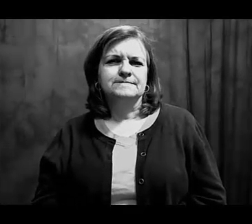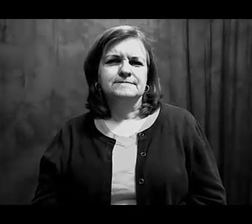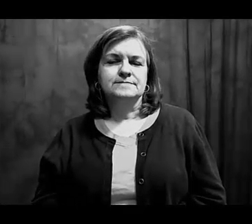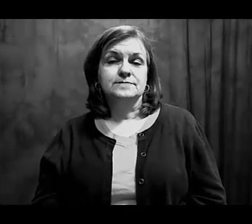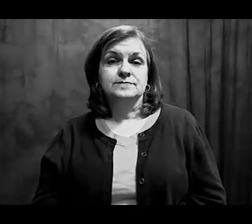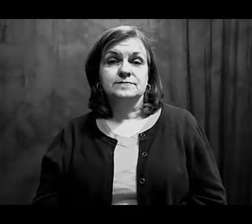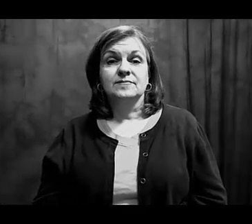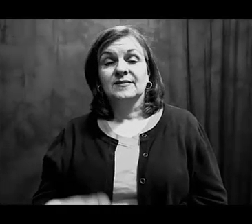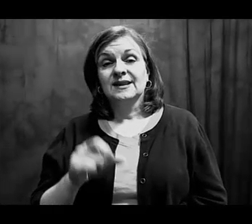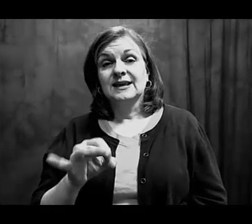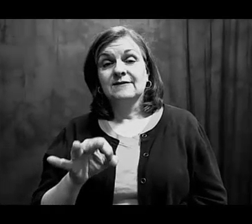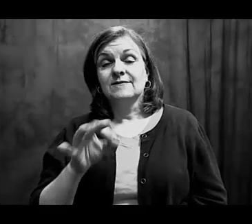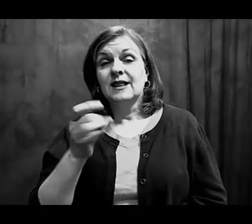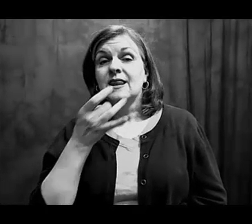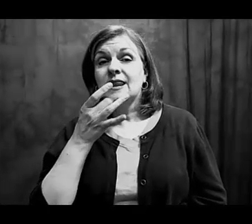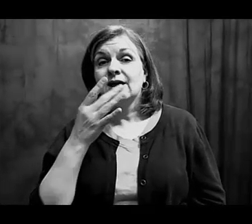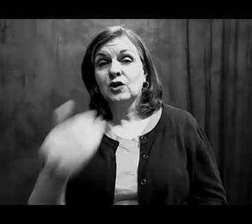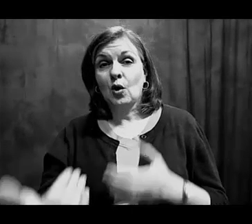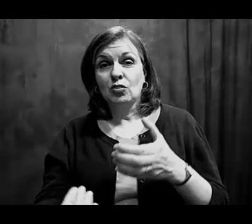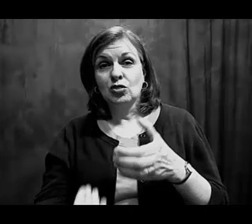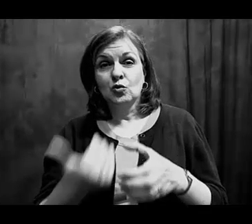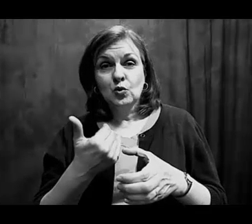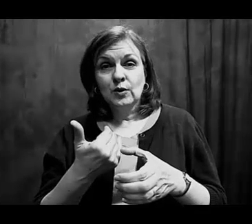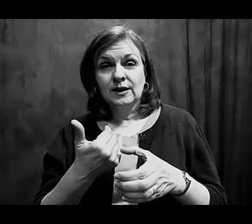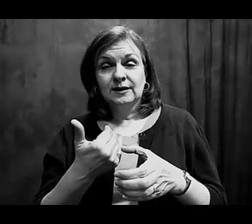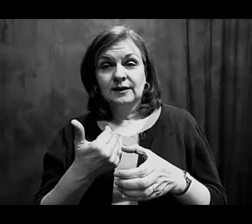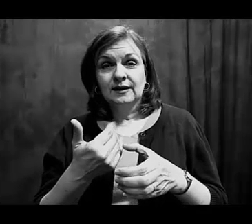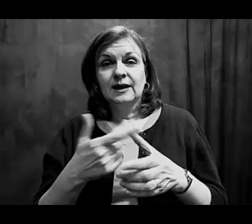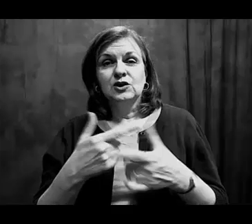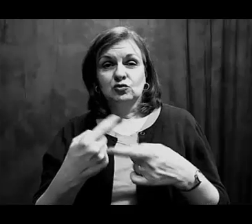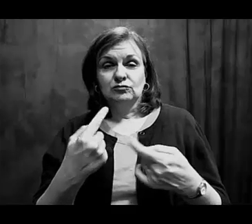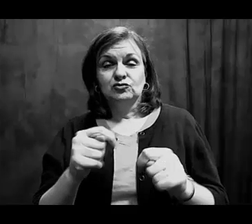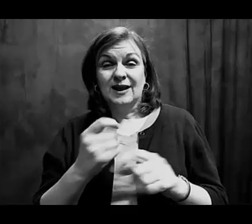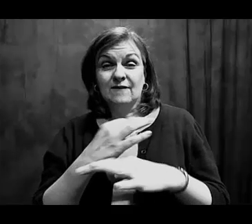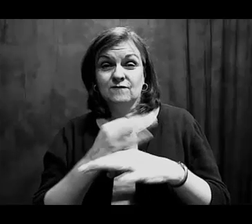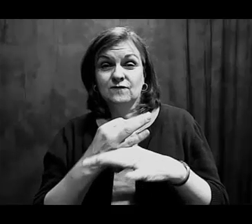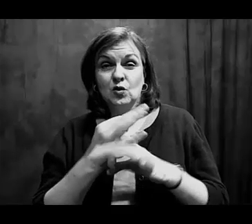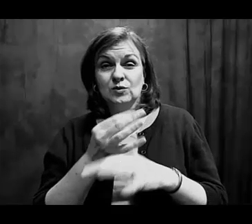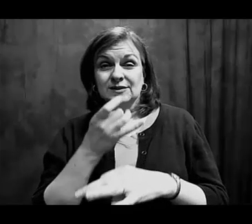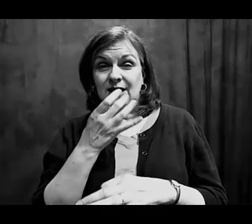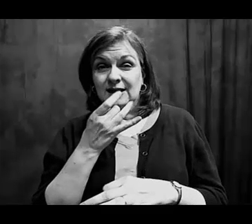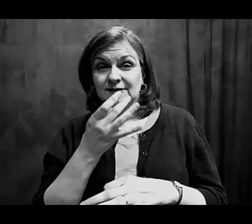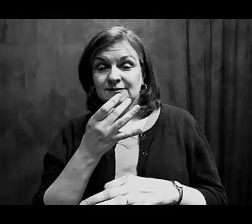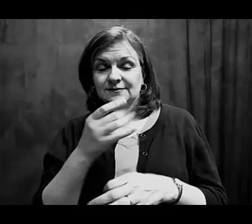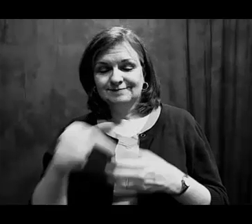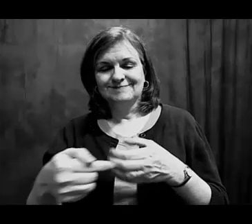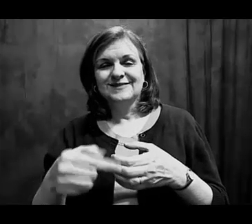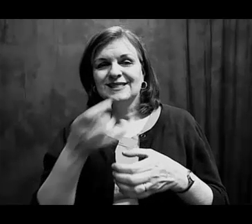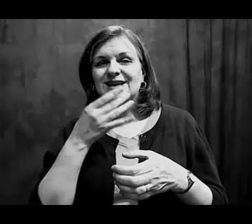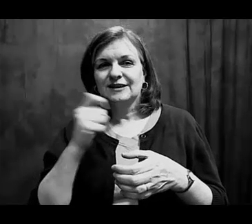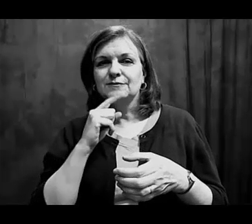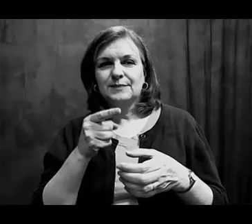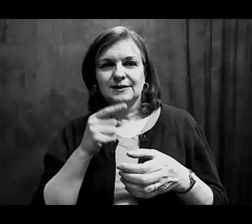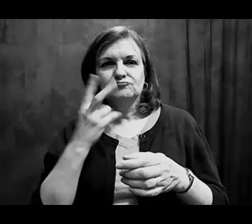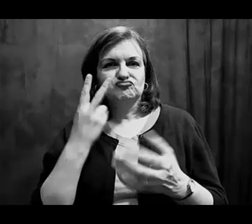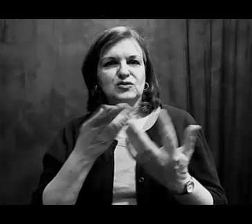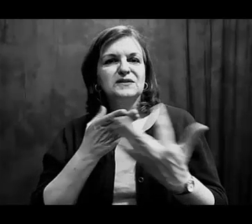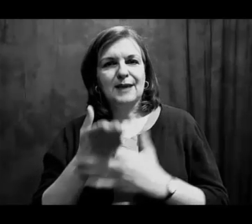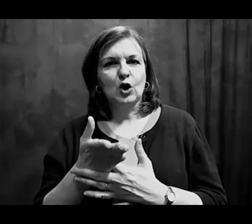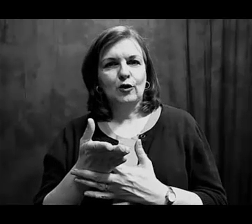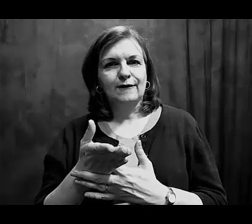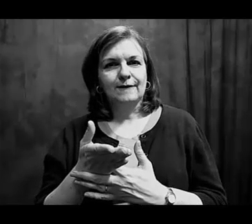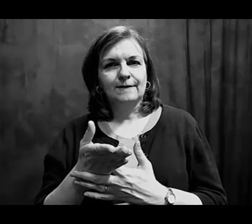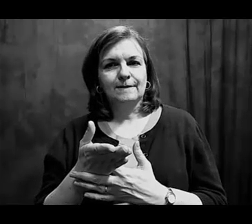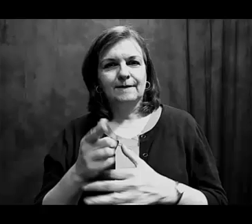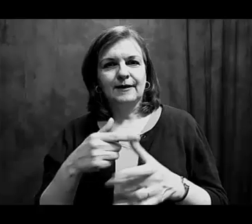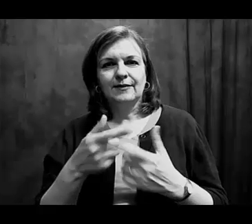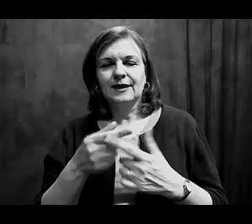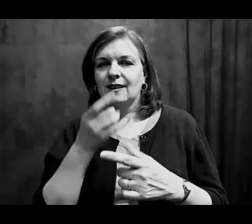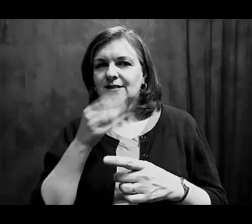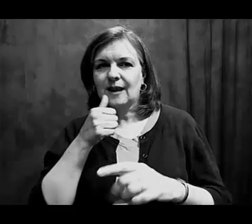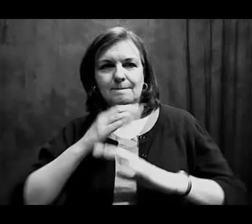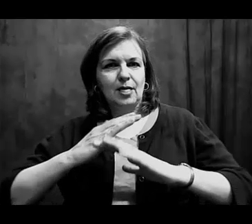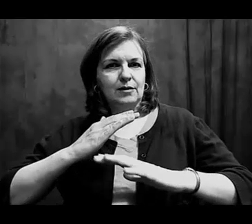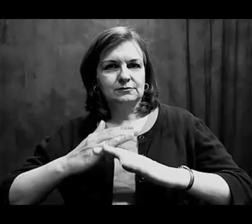well if you're gonna send light through it and try to focus it it has to be mostly transparent so that light is not obstructed